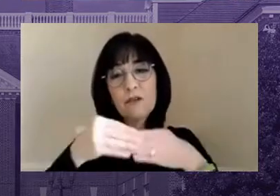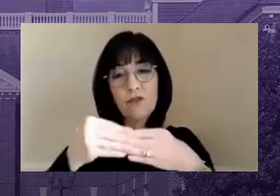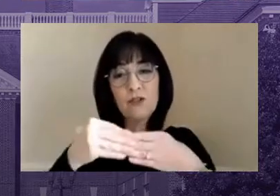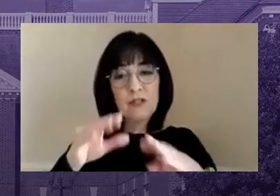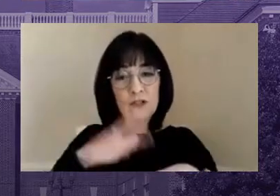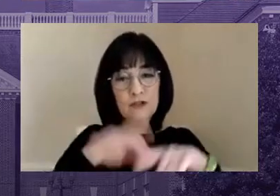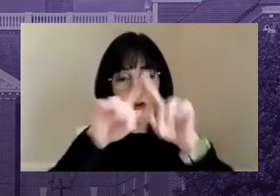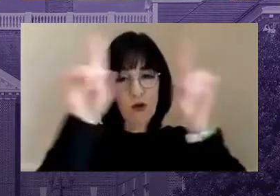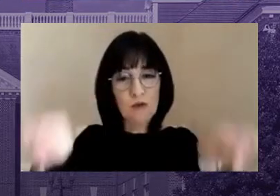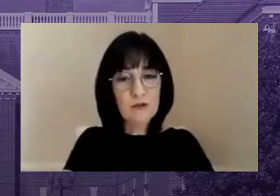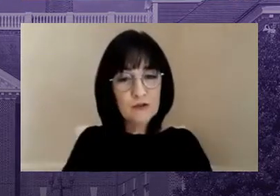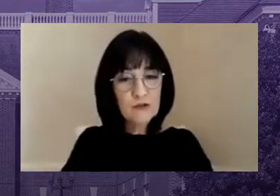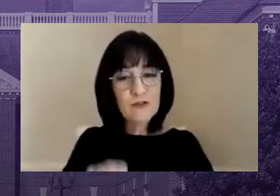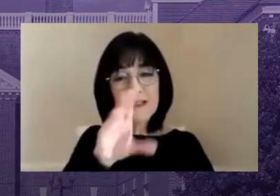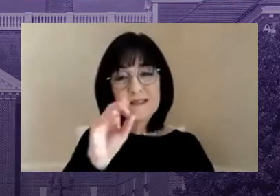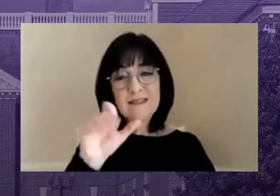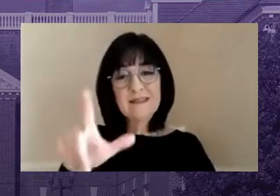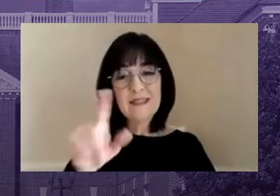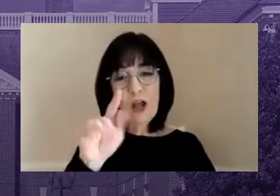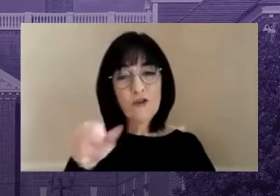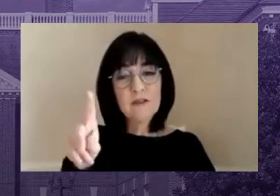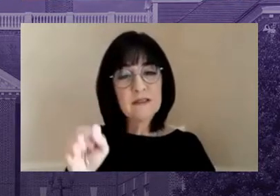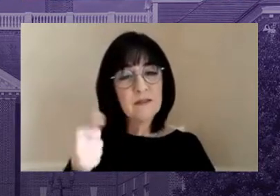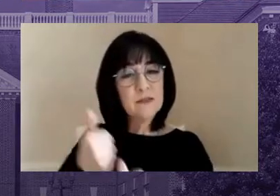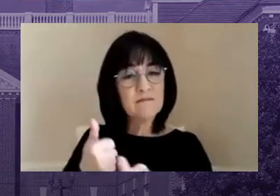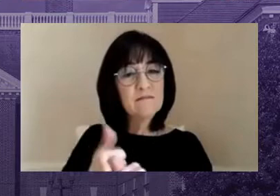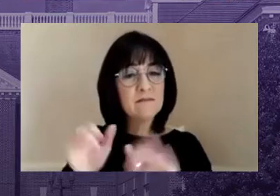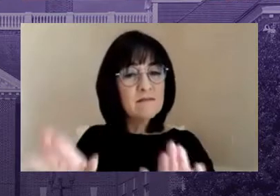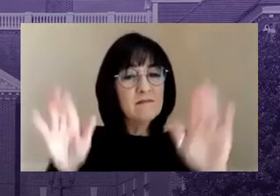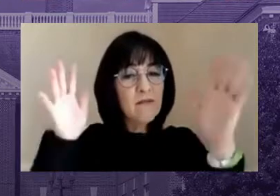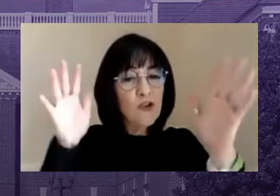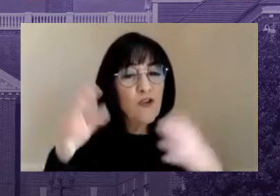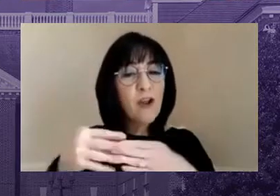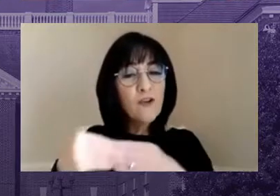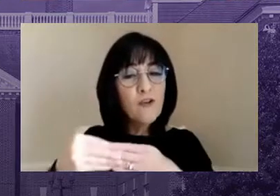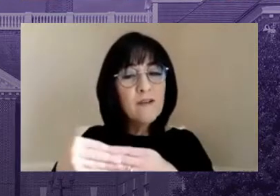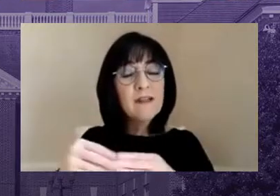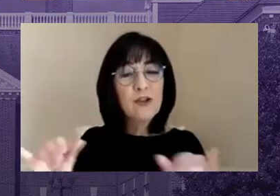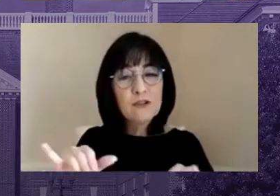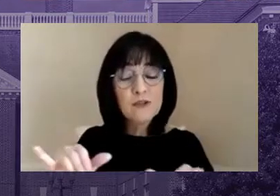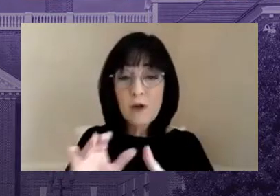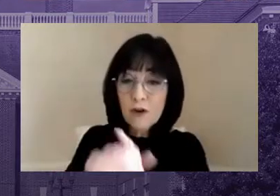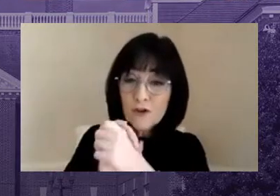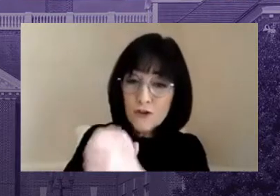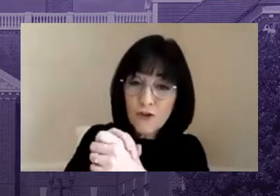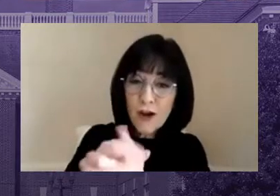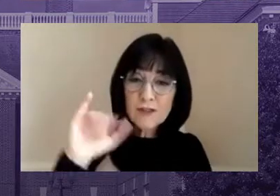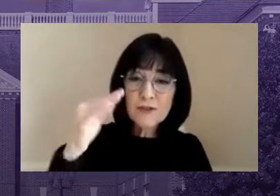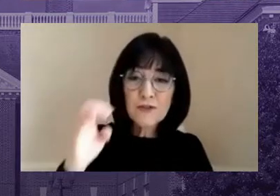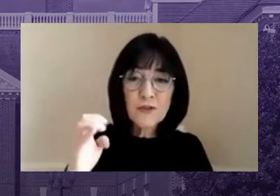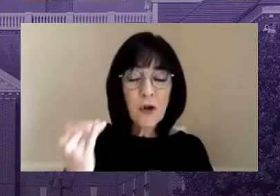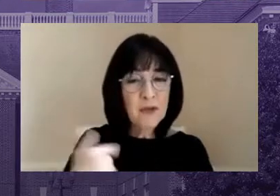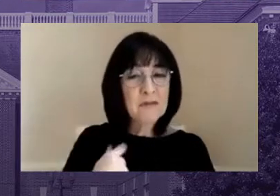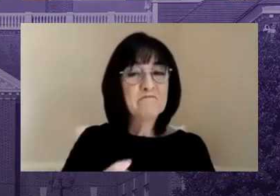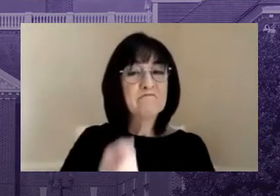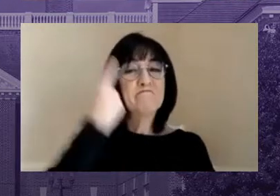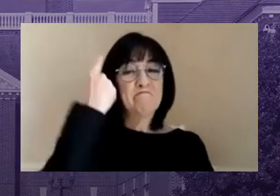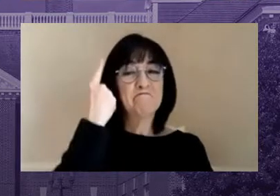incredible leader as well. So congratulations, Joe, I can understand why the committee selected